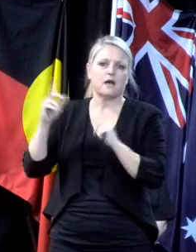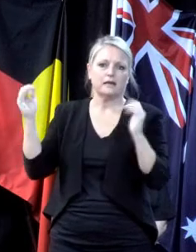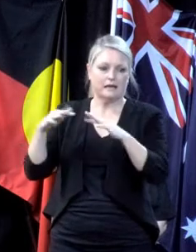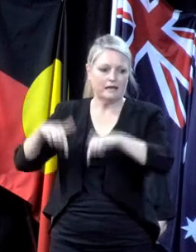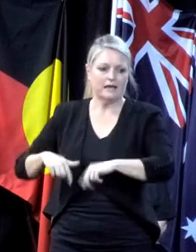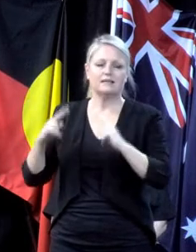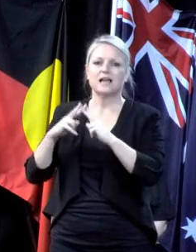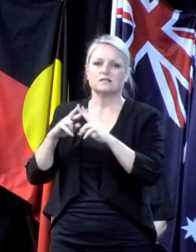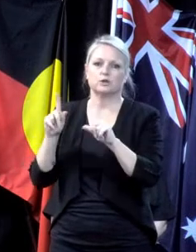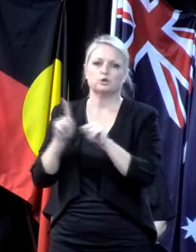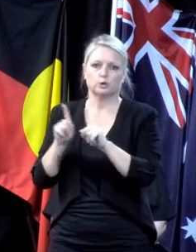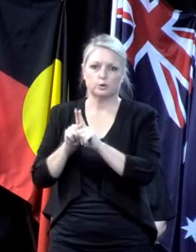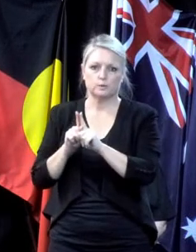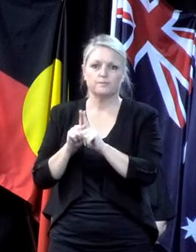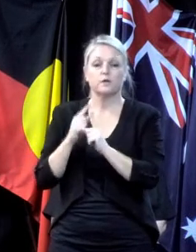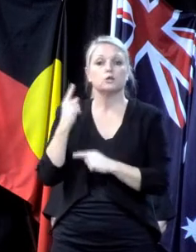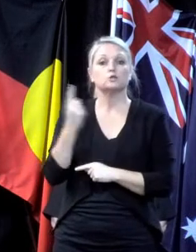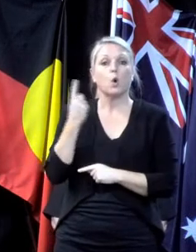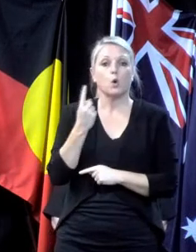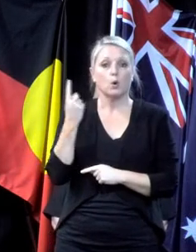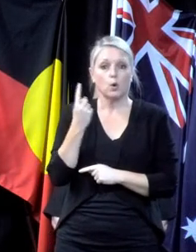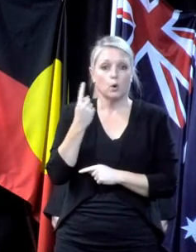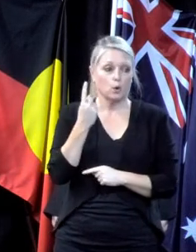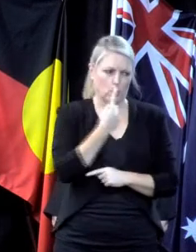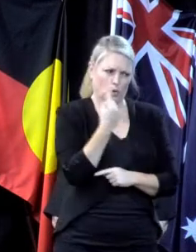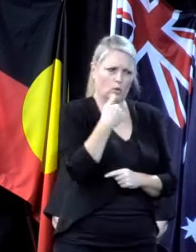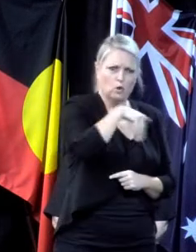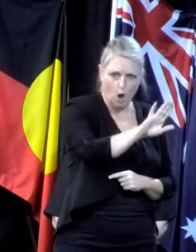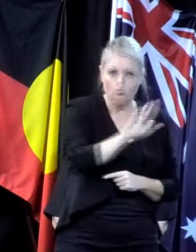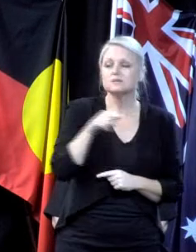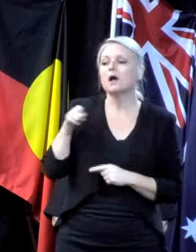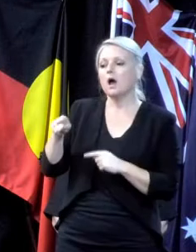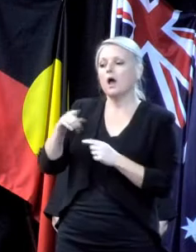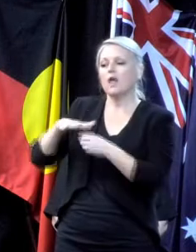OK, so, who gets to go? The regional inclusion coach is the main person.